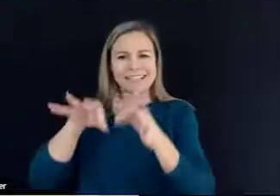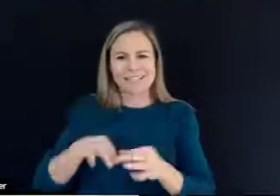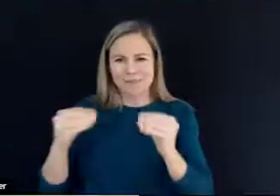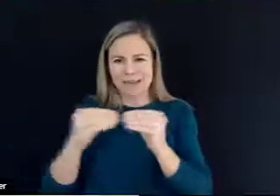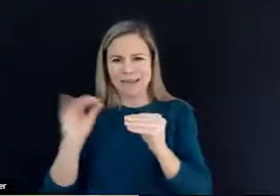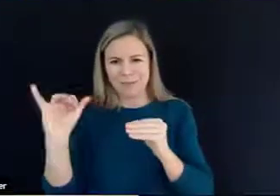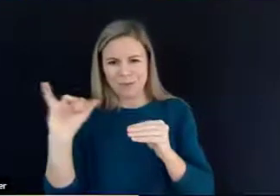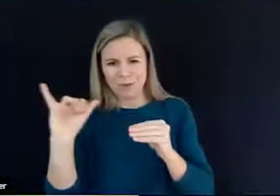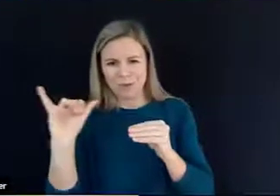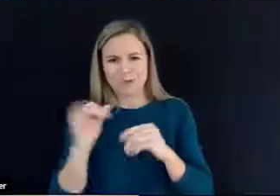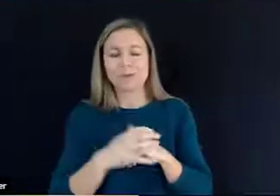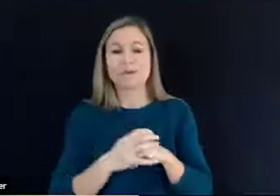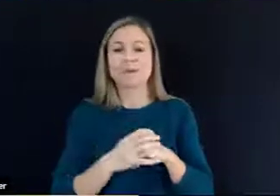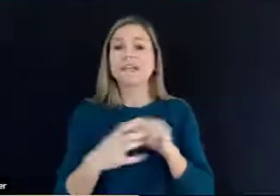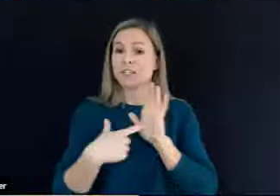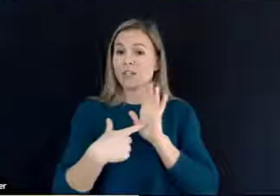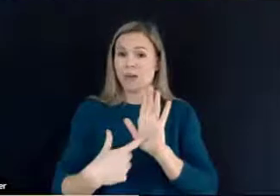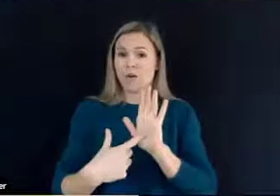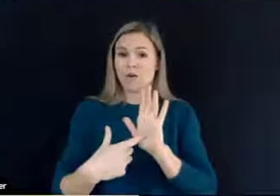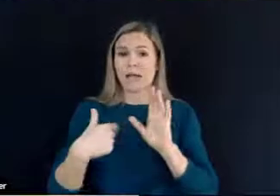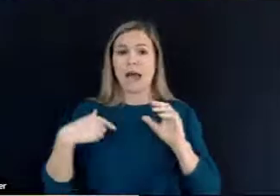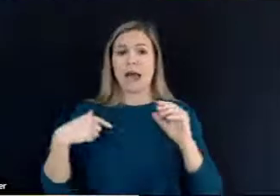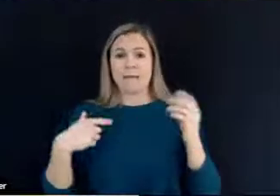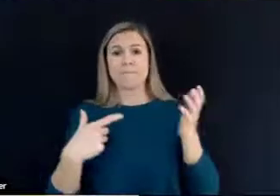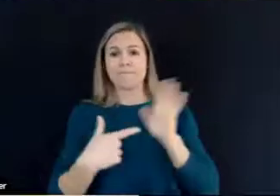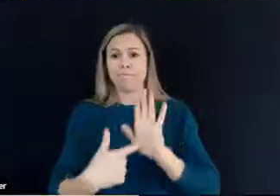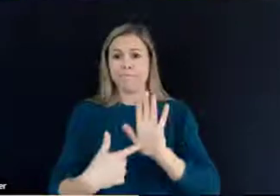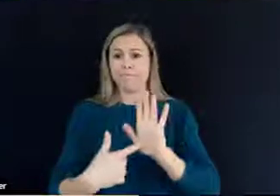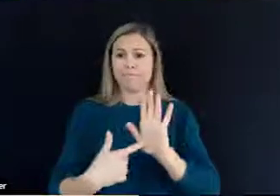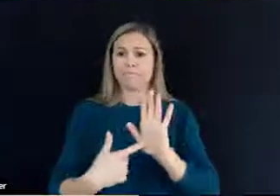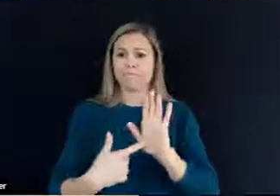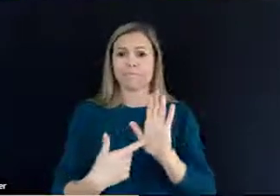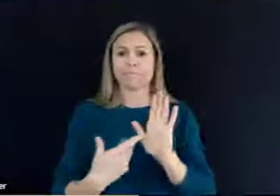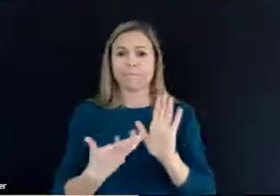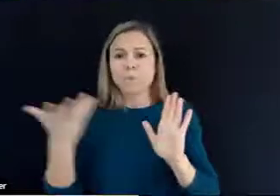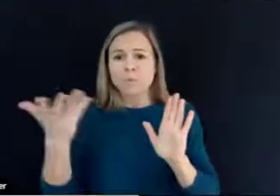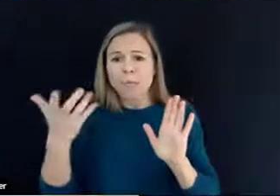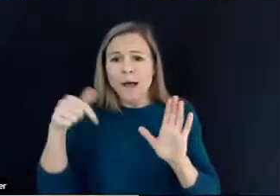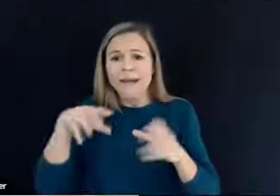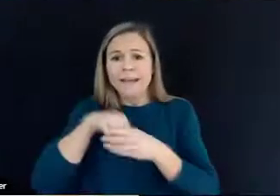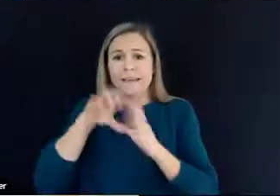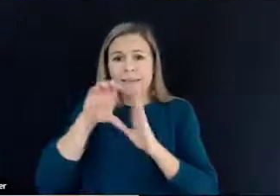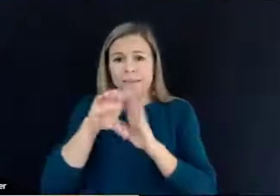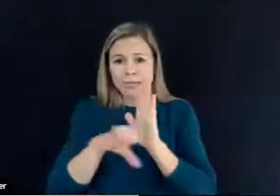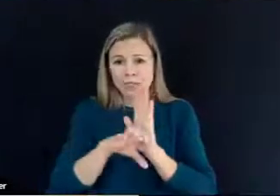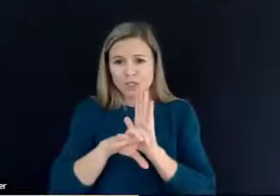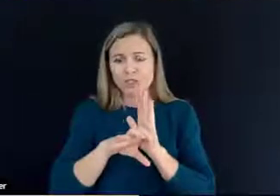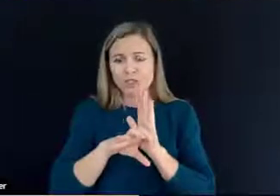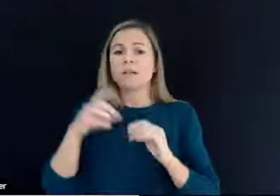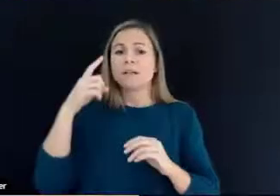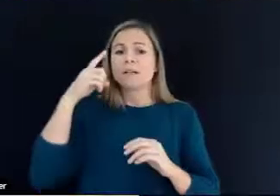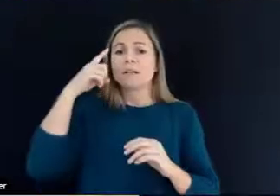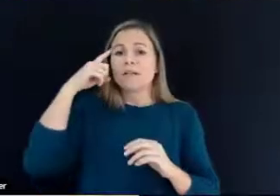is it saying what I'm pausing for. And what I'm pausing for in this picture is undiagnosed families, and that's really important to me